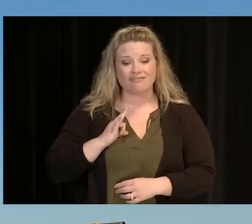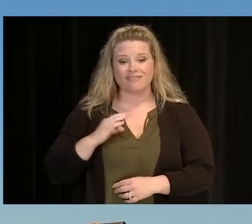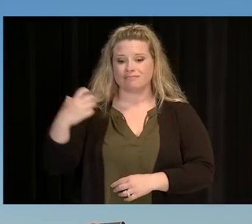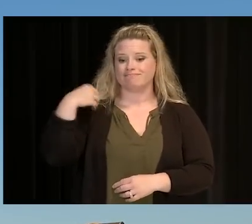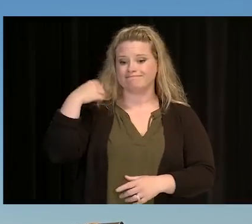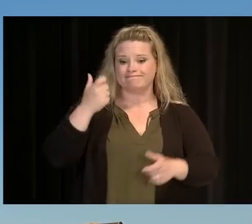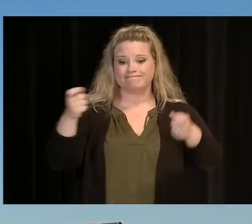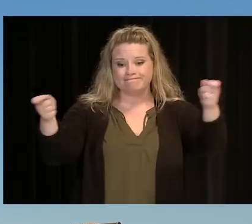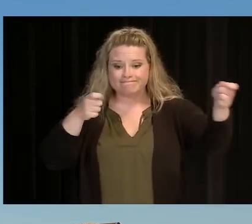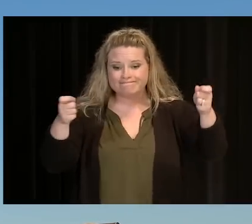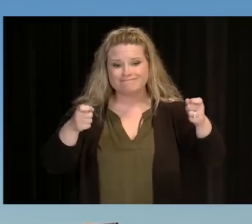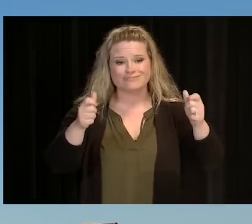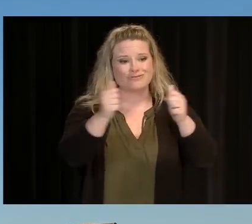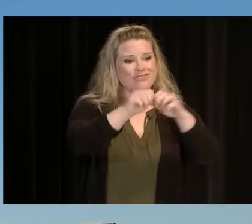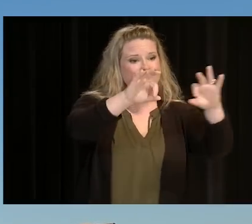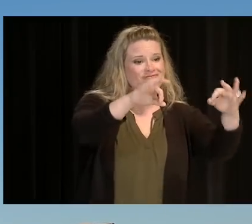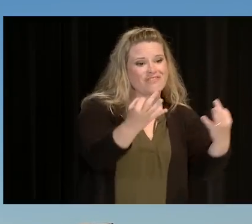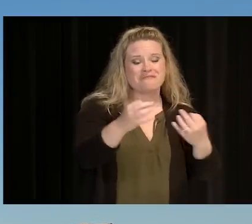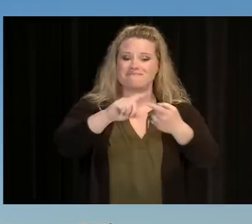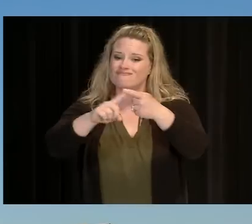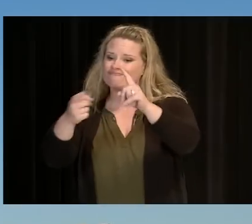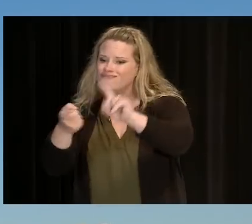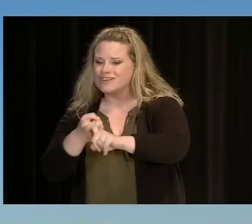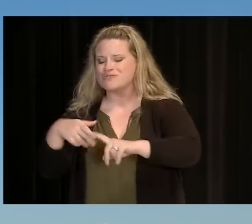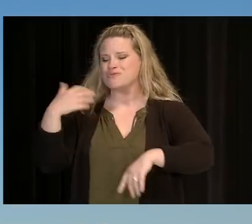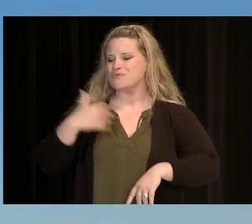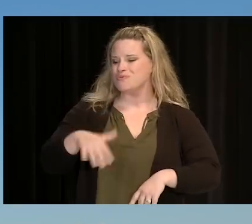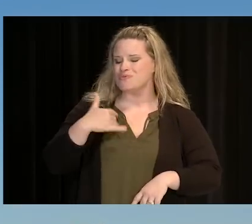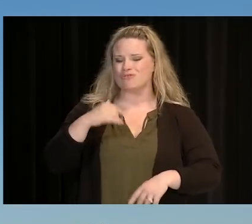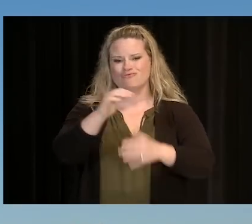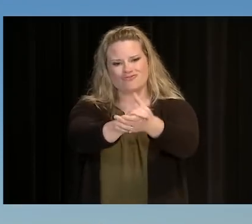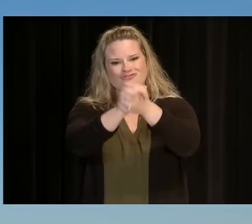AS WELL AS YOUR FAMILY AND FRIENDS, IN CONGRATULATING YOU